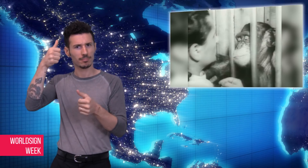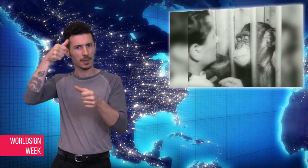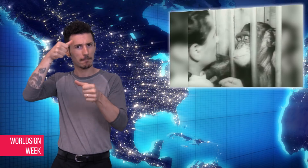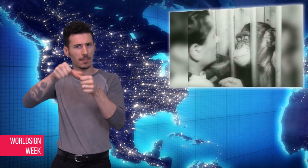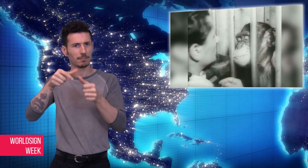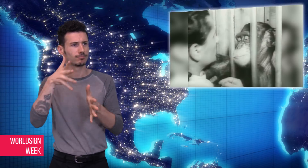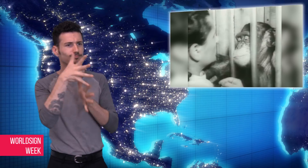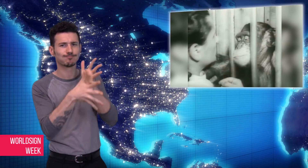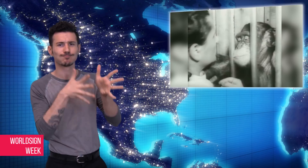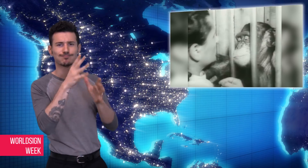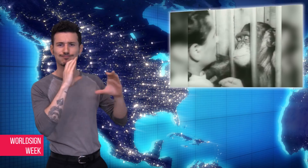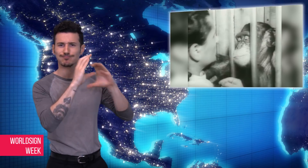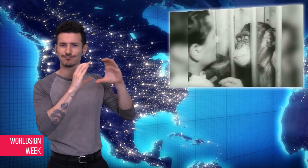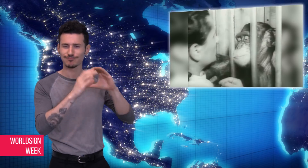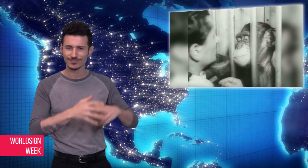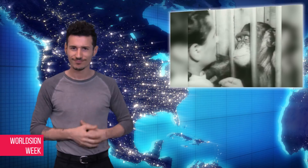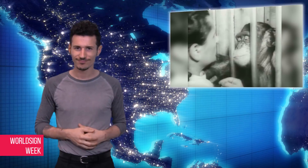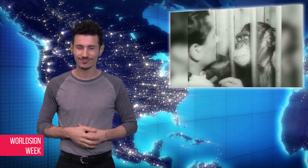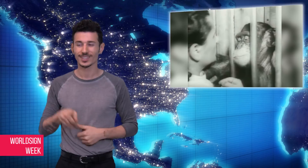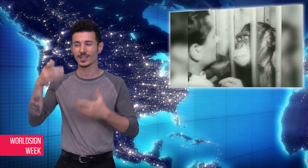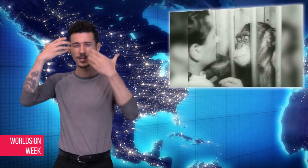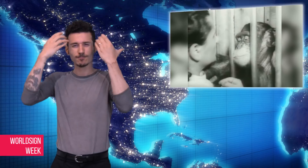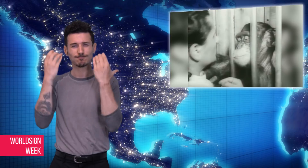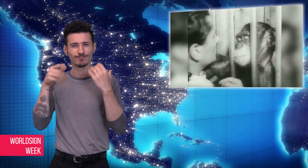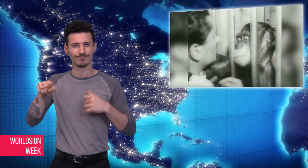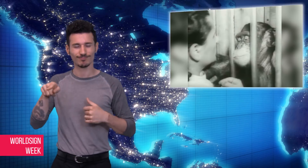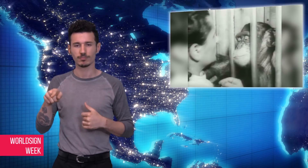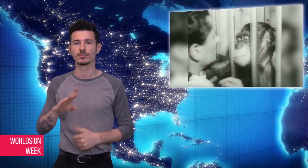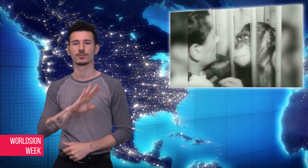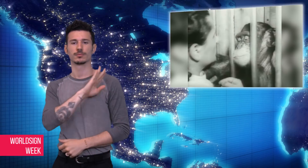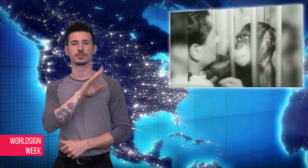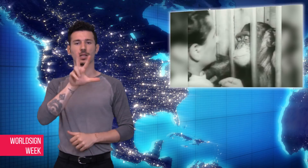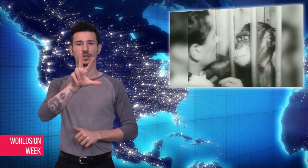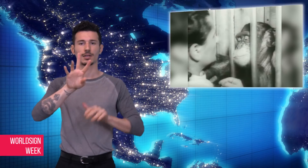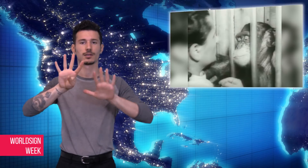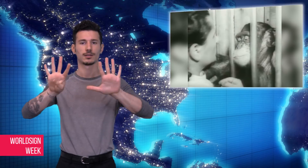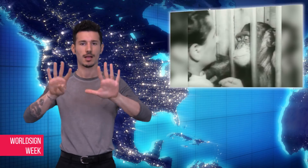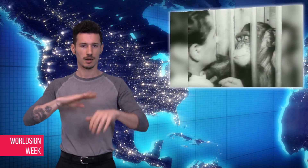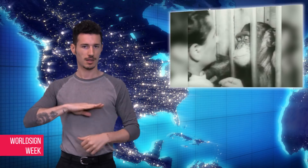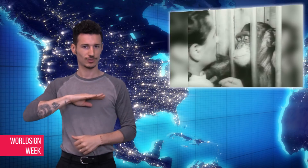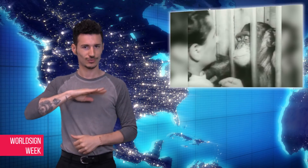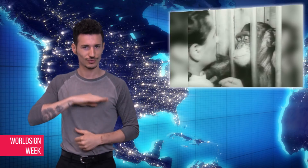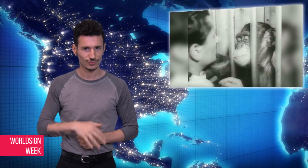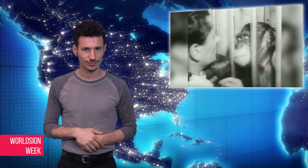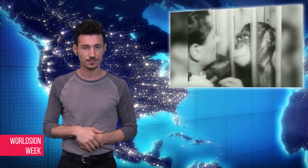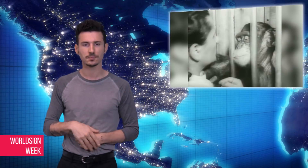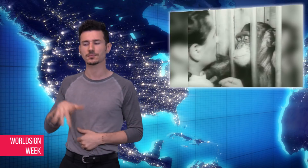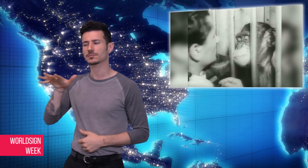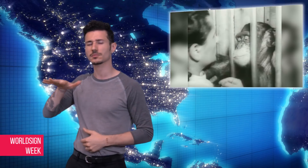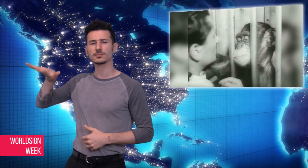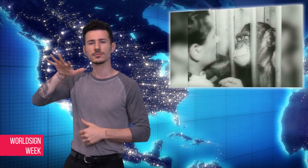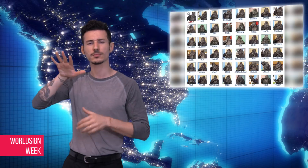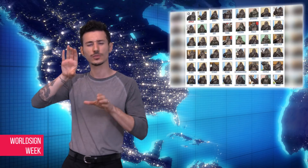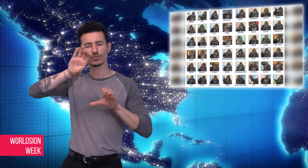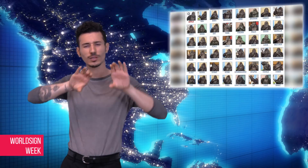Scientists say that human and chimp DNA is closely related as both